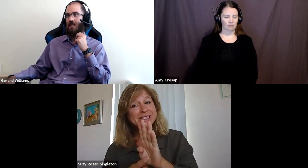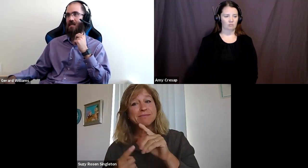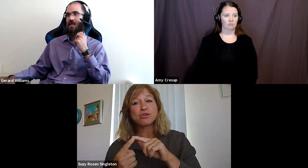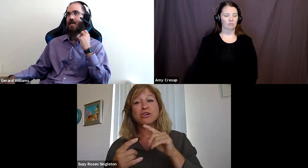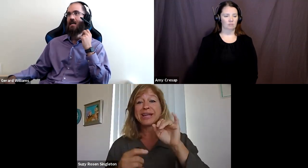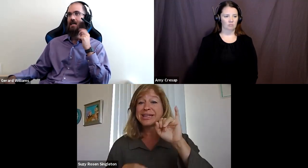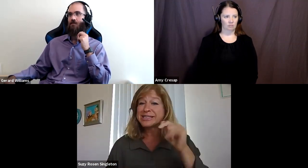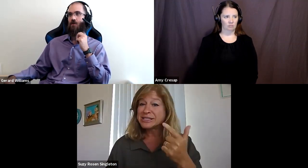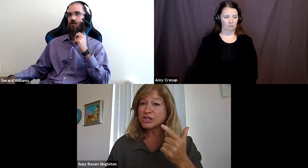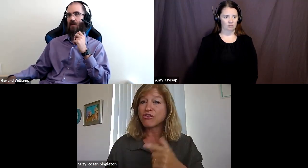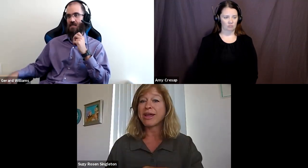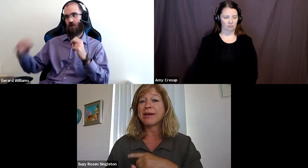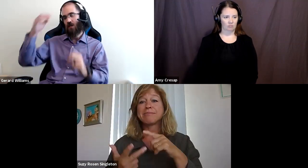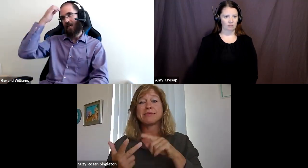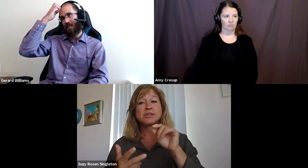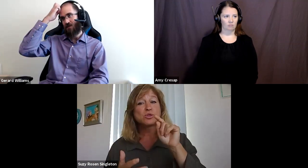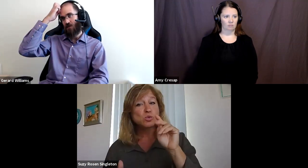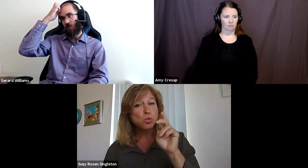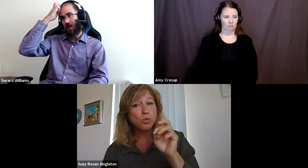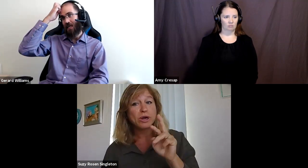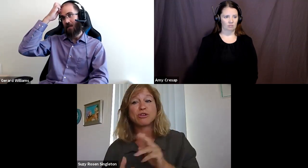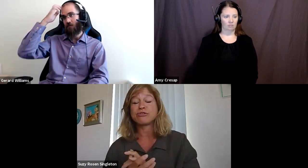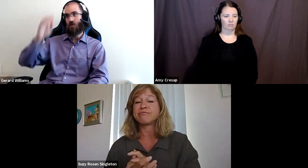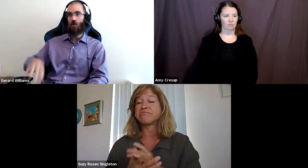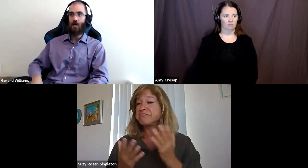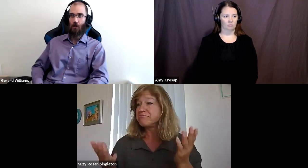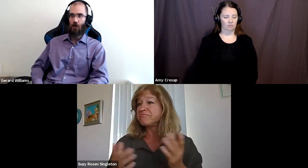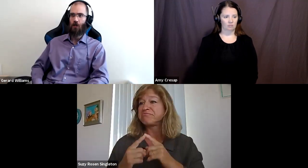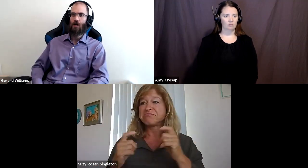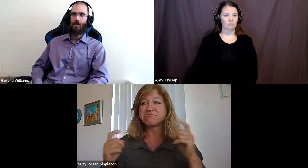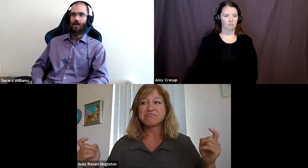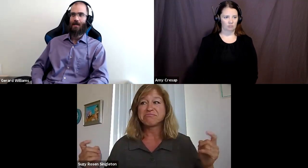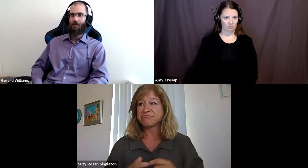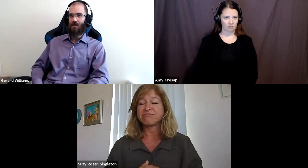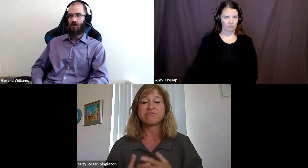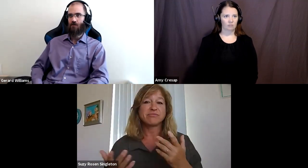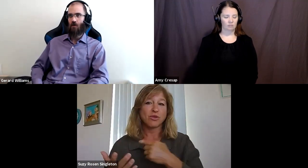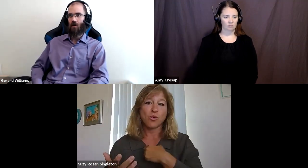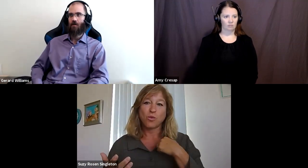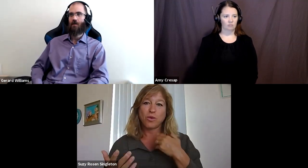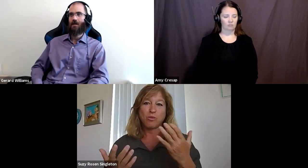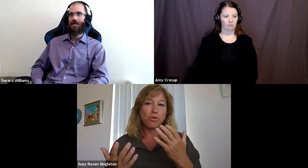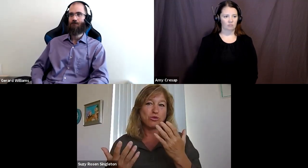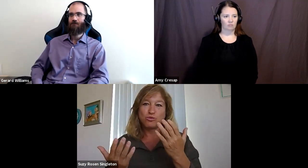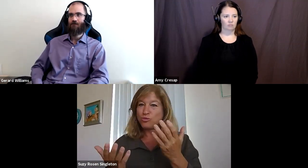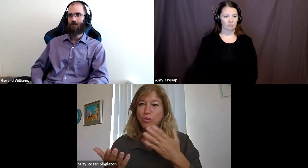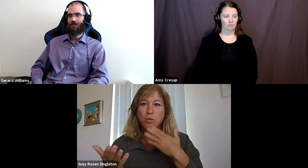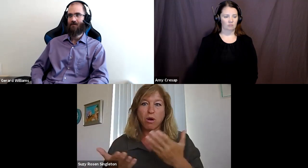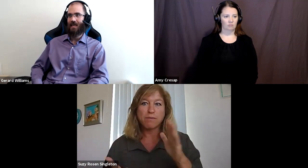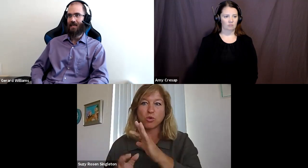media. Both Facebook, Instagram, Twitter and so forth.